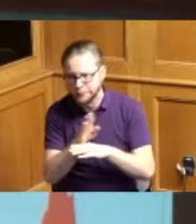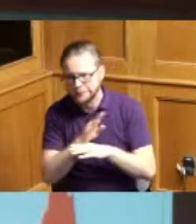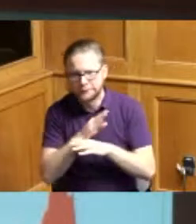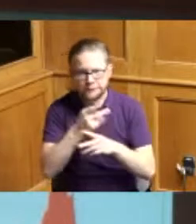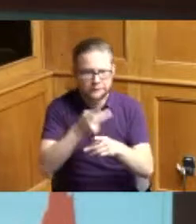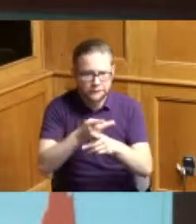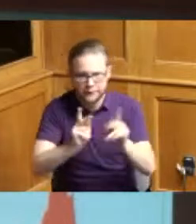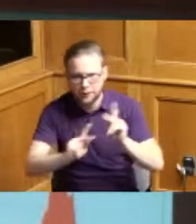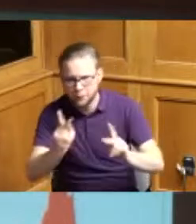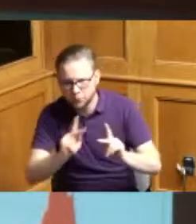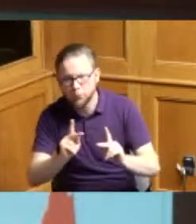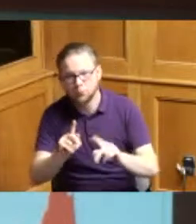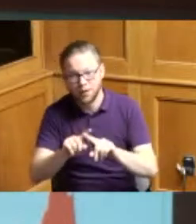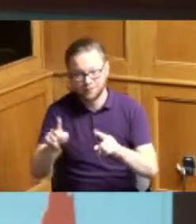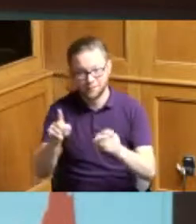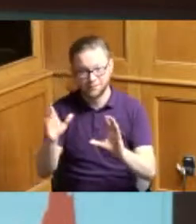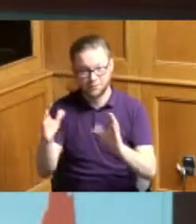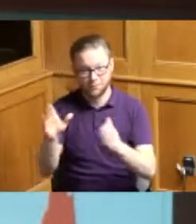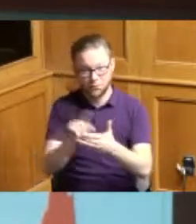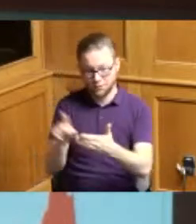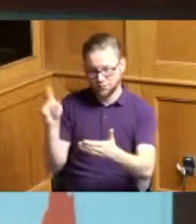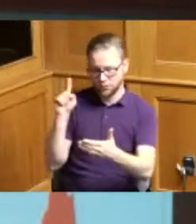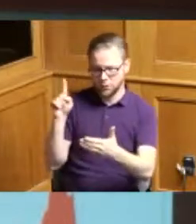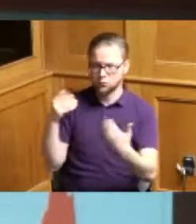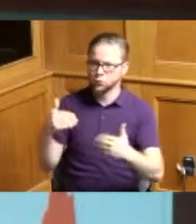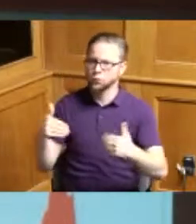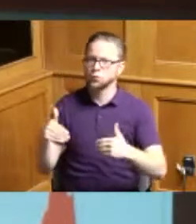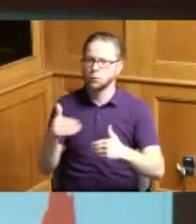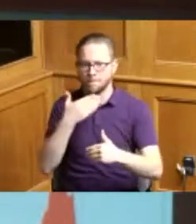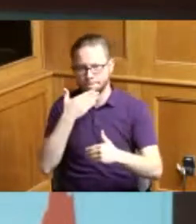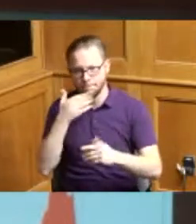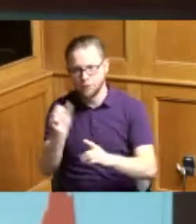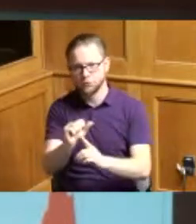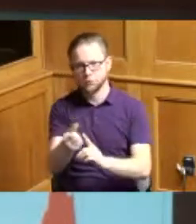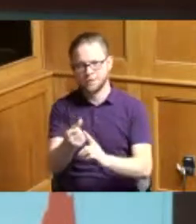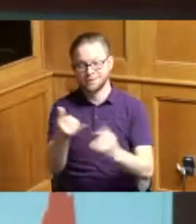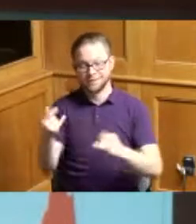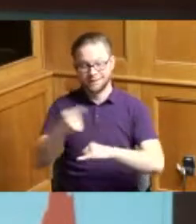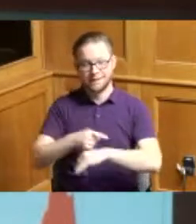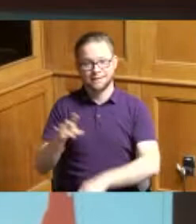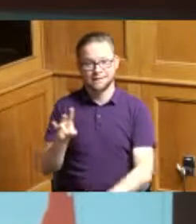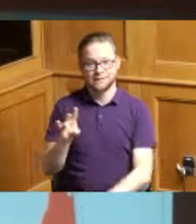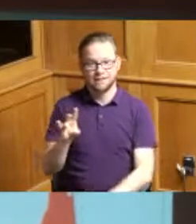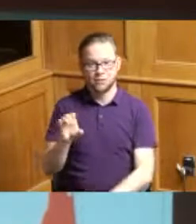were a week ago we're in a much better spot today we were at 773 for hospitalizations a